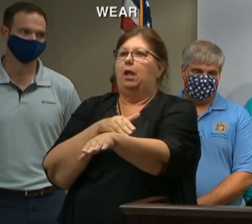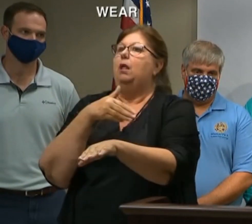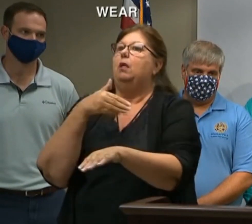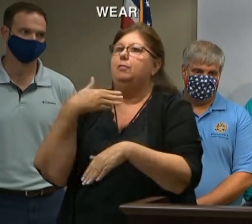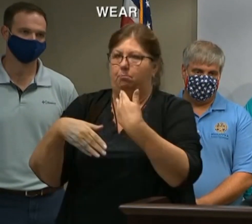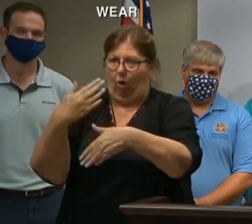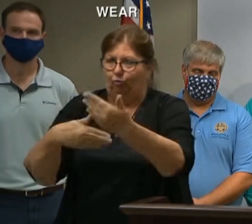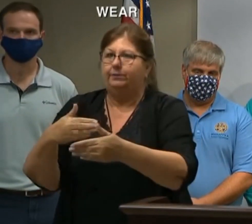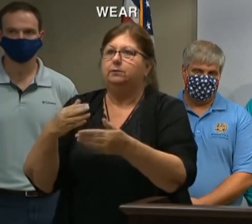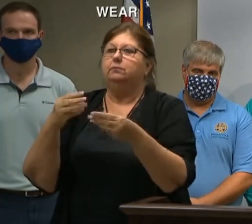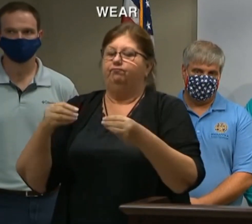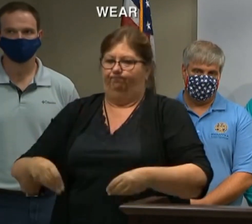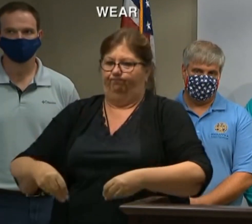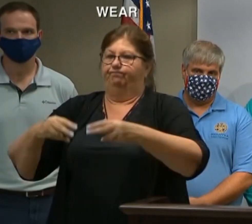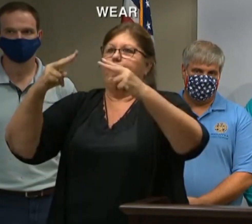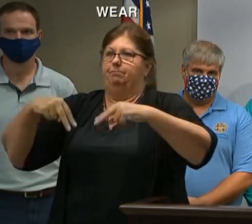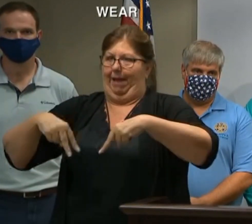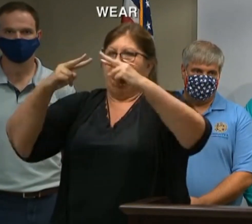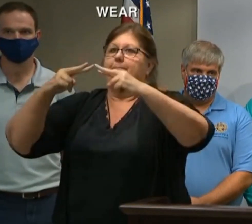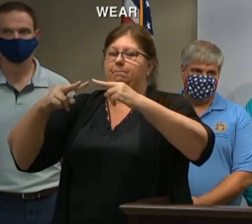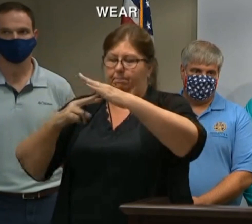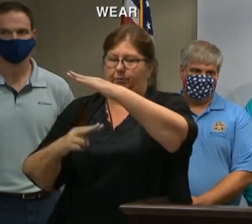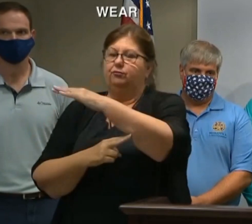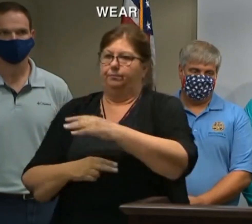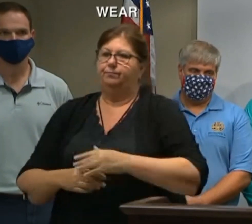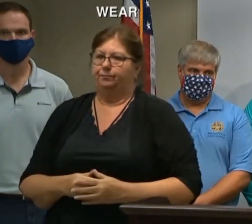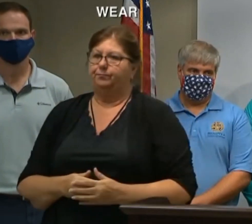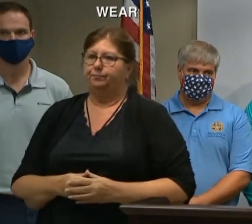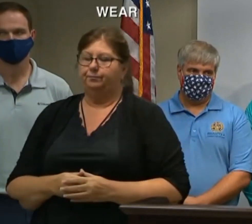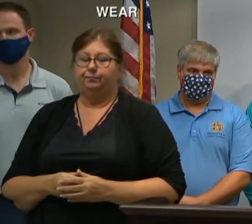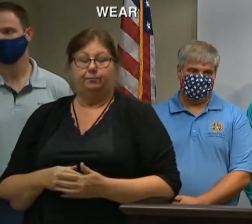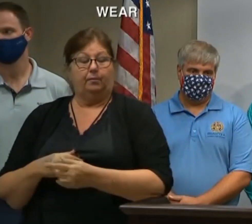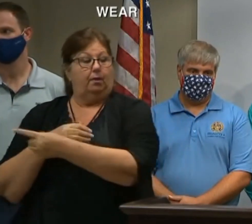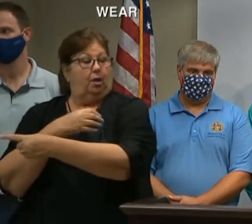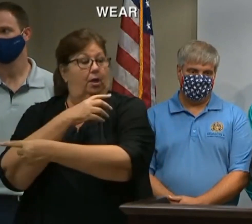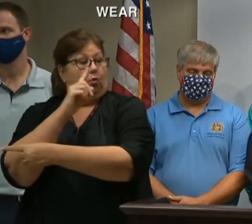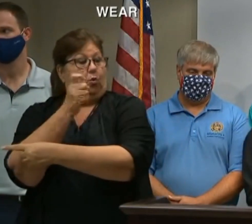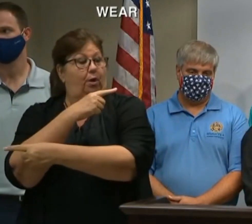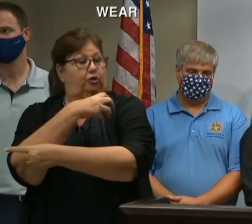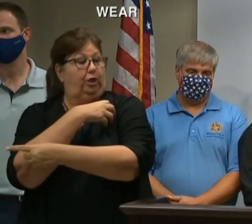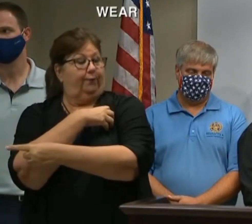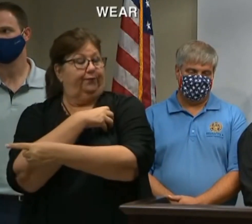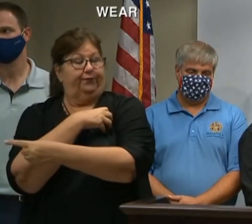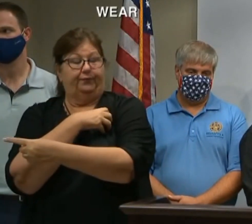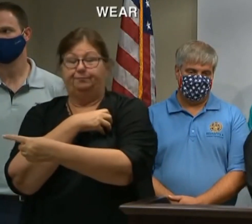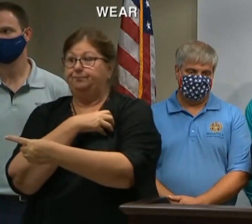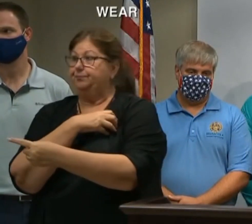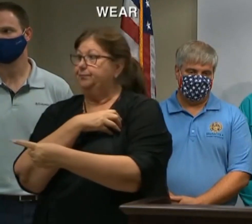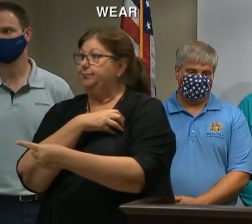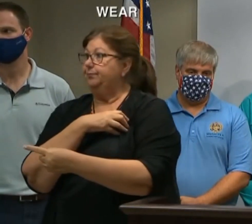on the bridge sheriff morgan we've heard you know that several of the